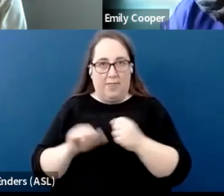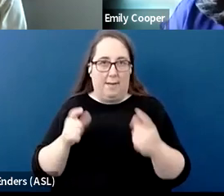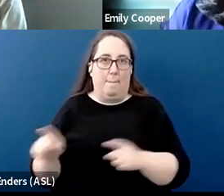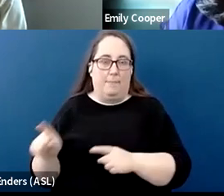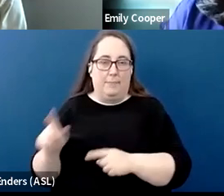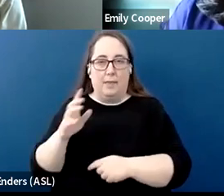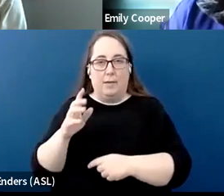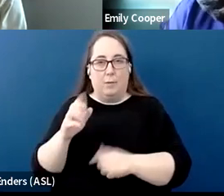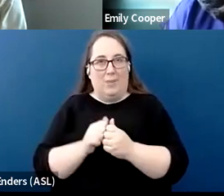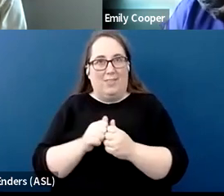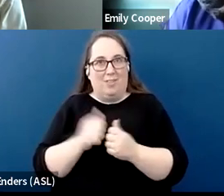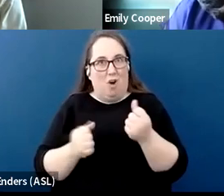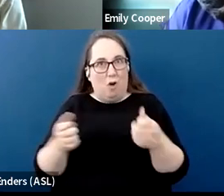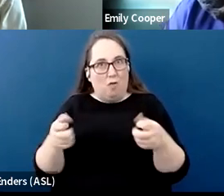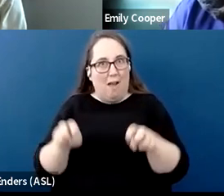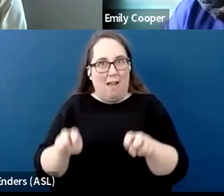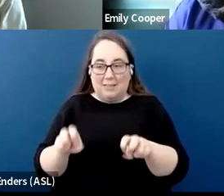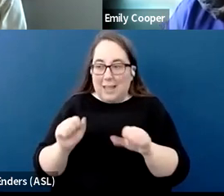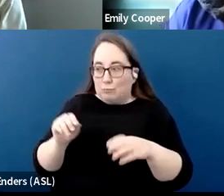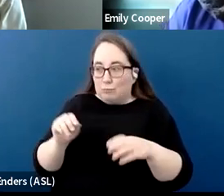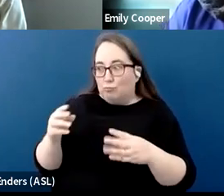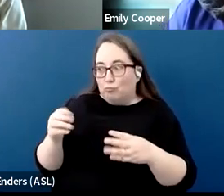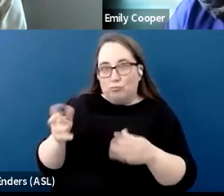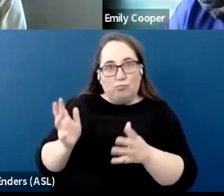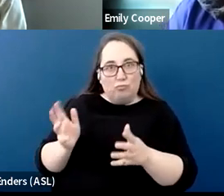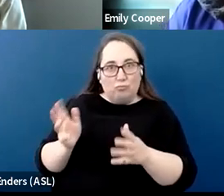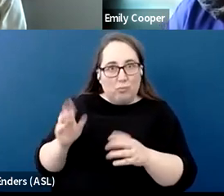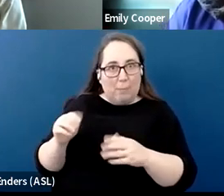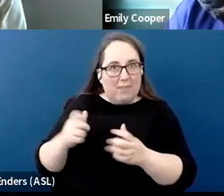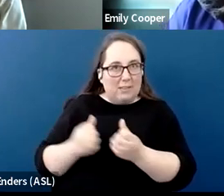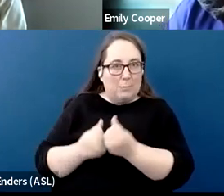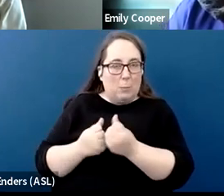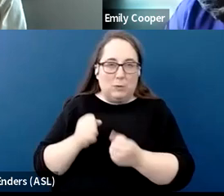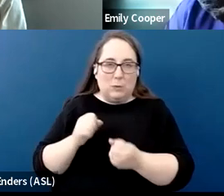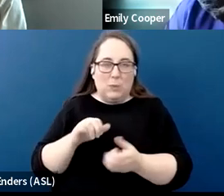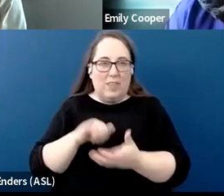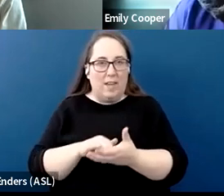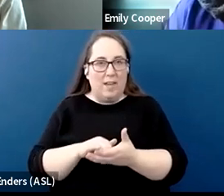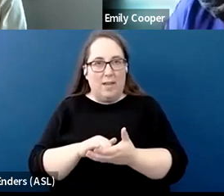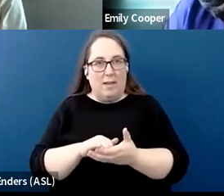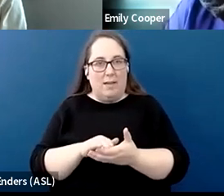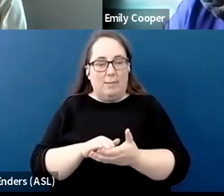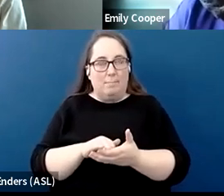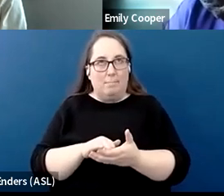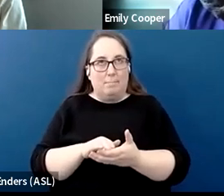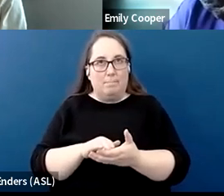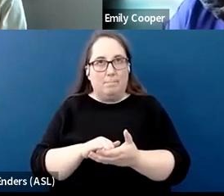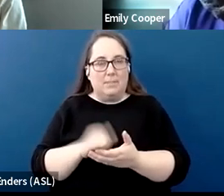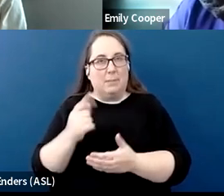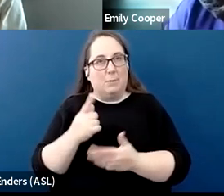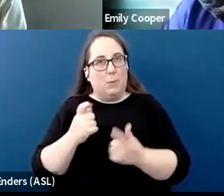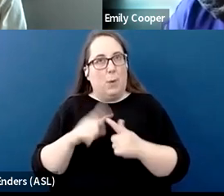whatever they need. And we also – we try to have a frontline caregiver so that the